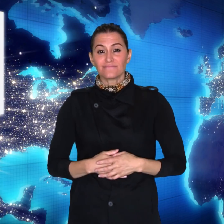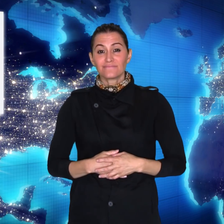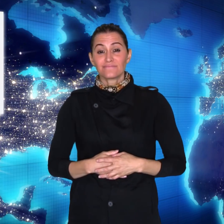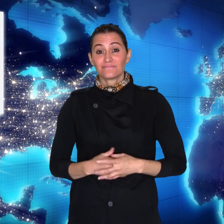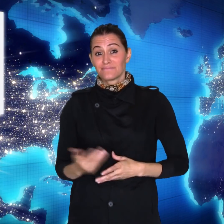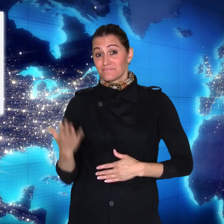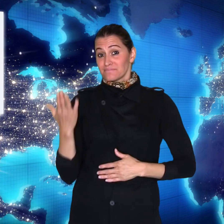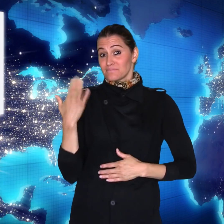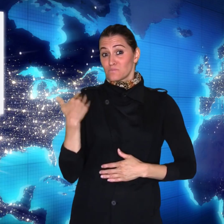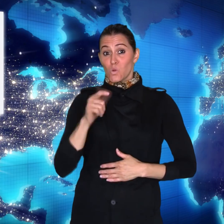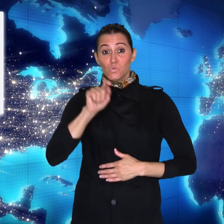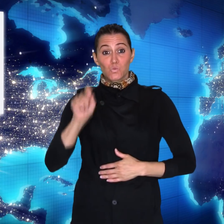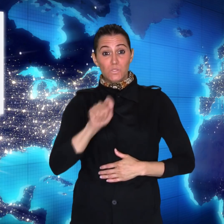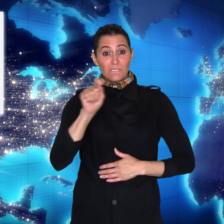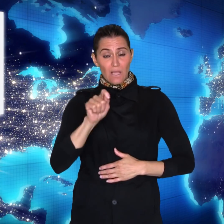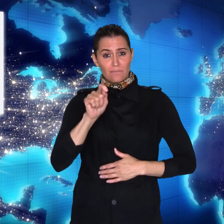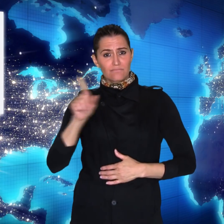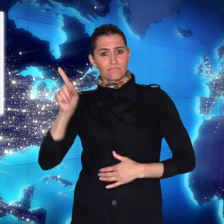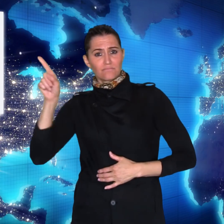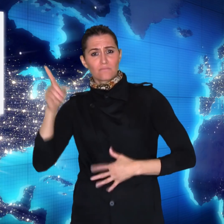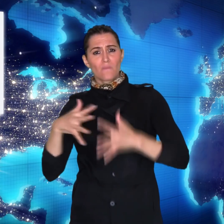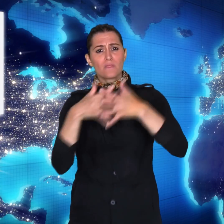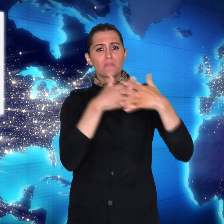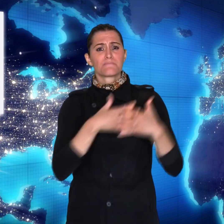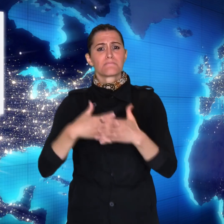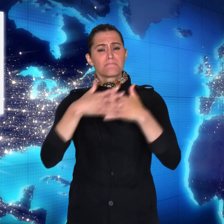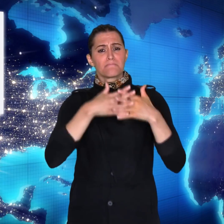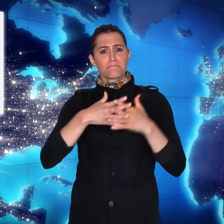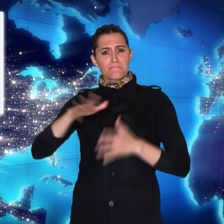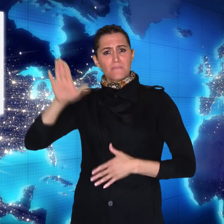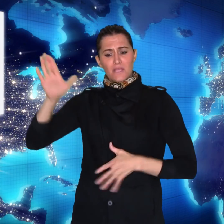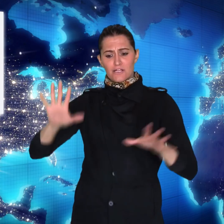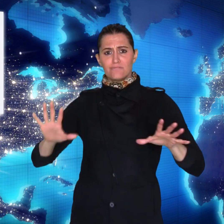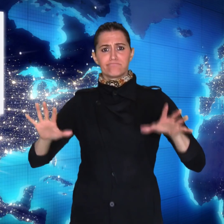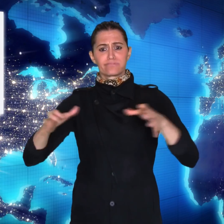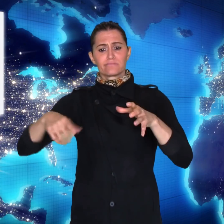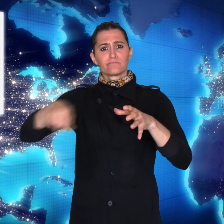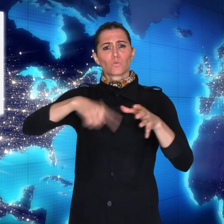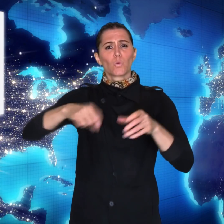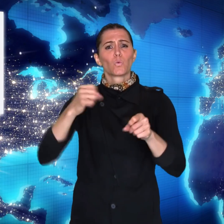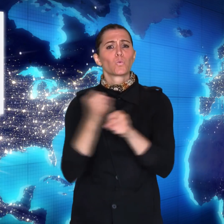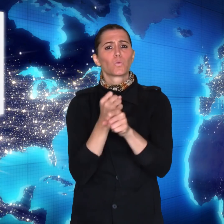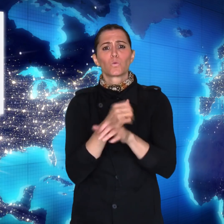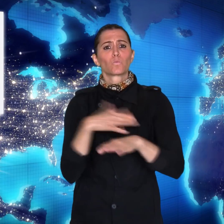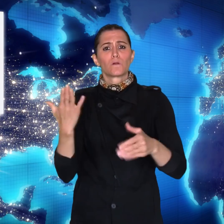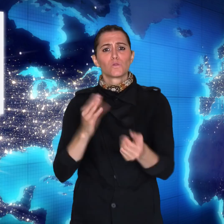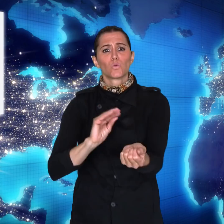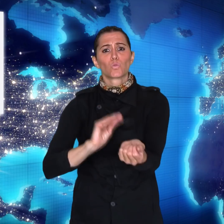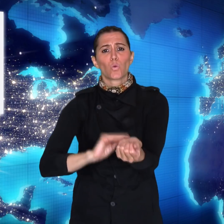warning about “thunderclap headaches” -